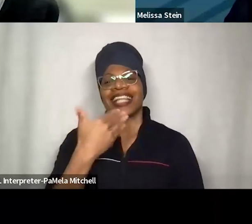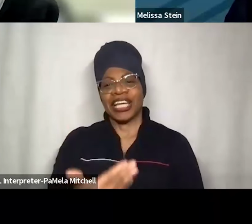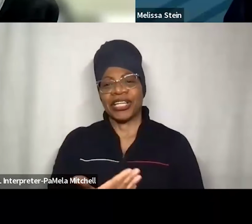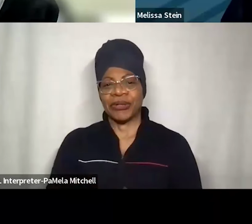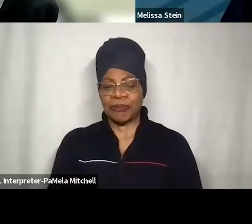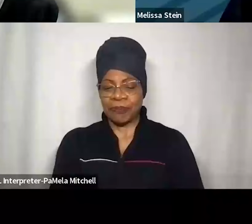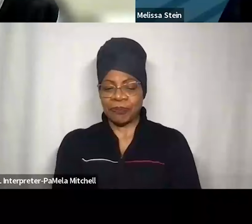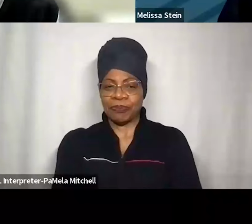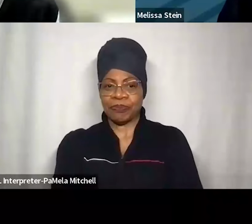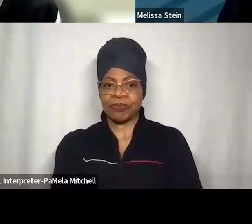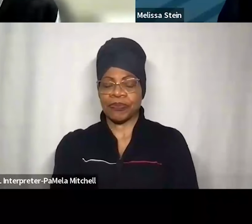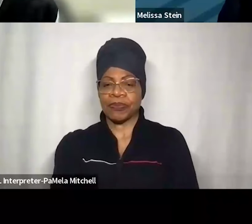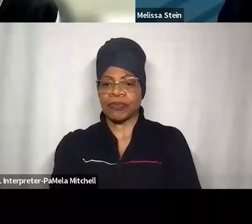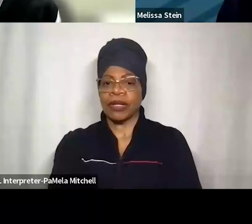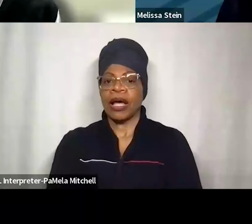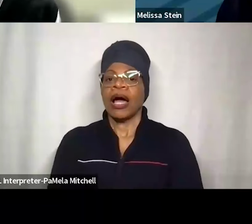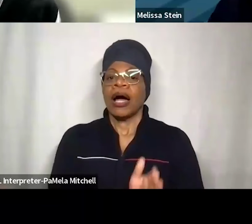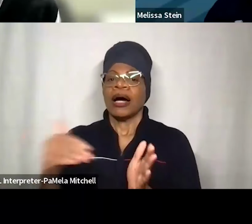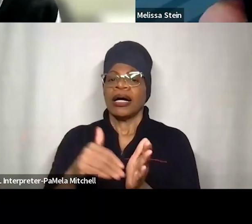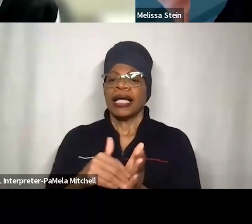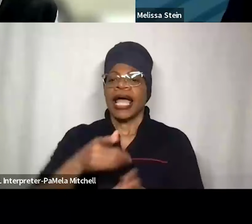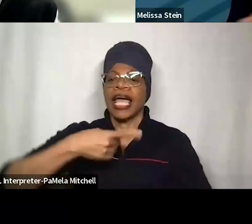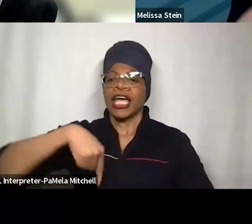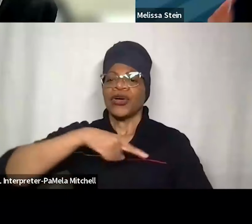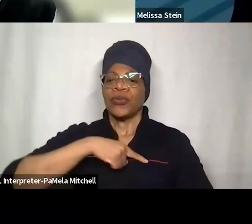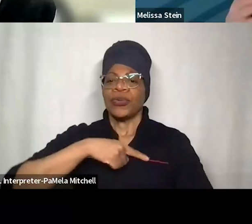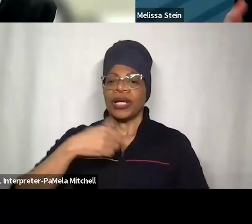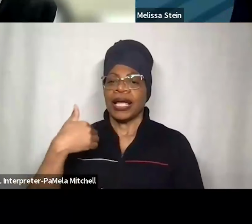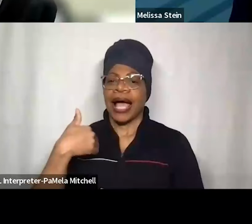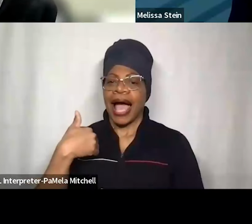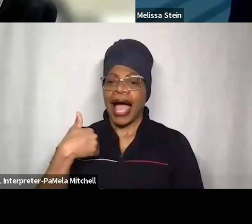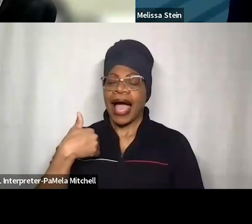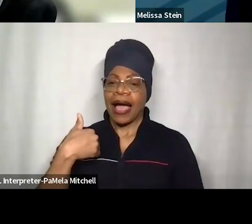So yeah, once again, you know, we're kind of coming up against that topic of, you know,